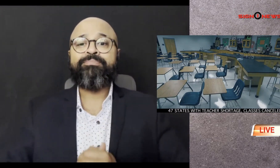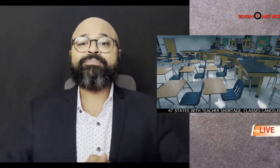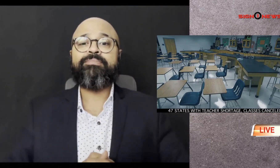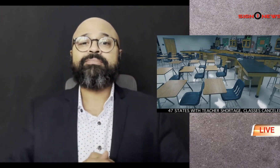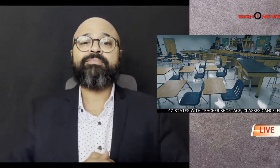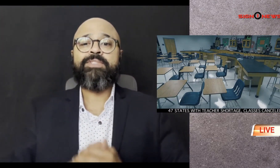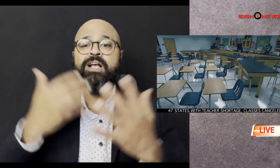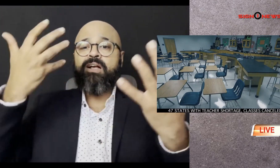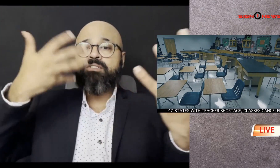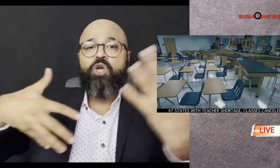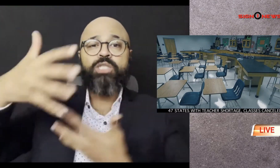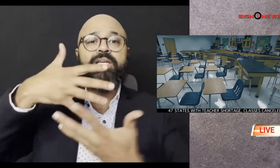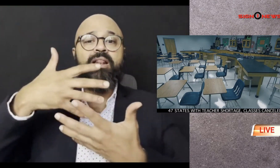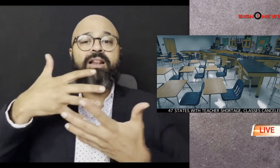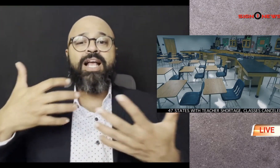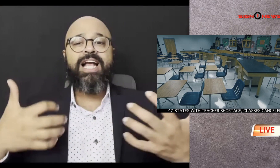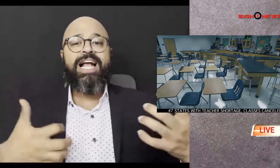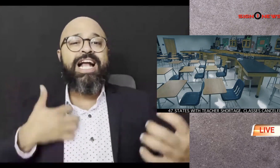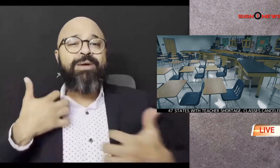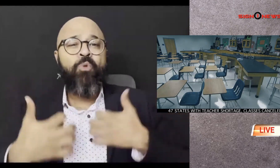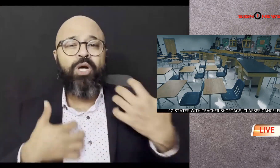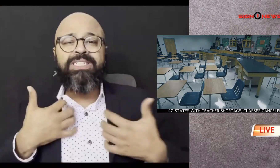and social and emotional issues with students